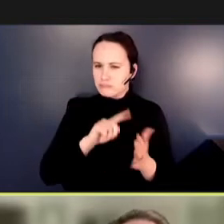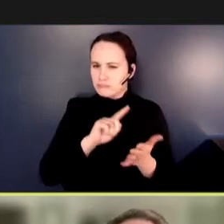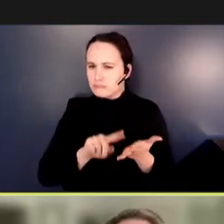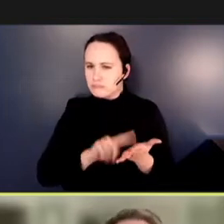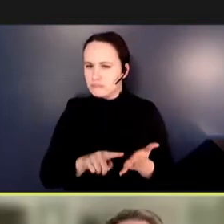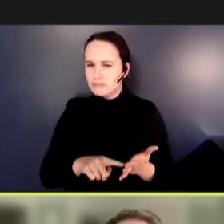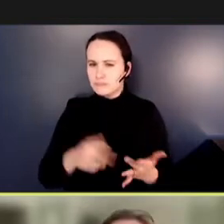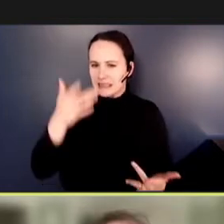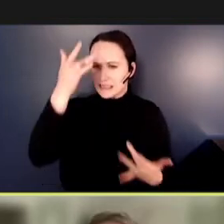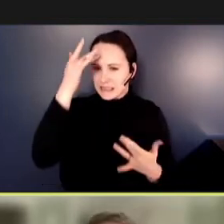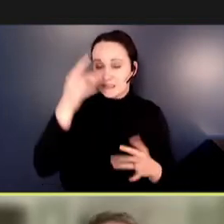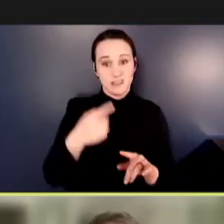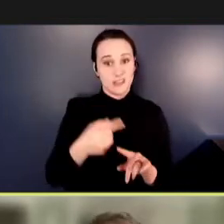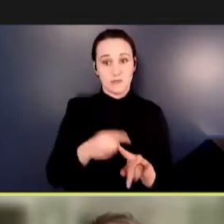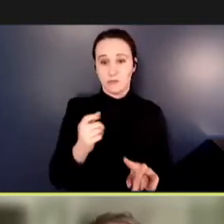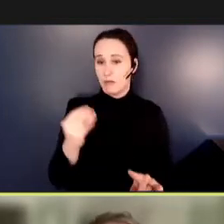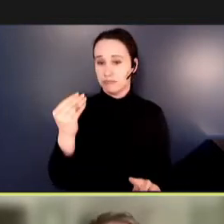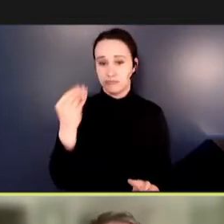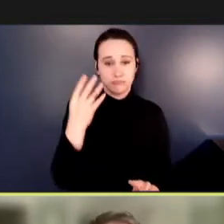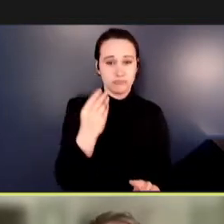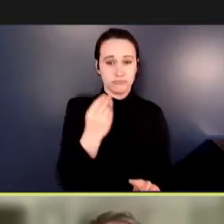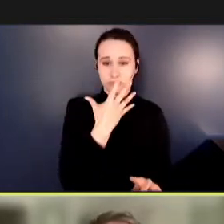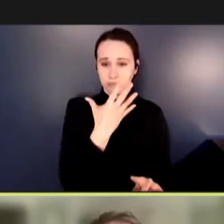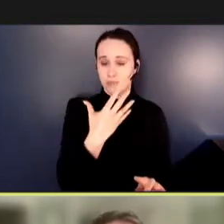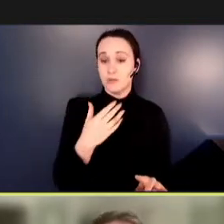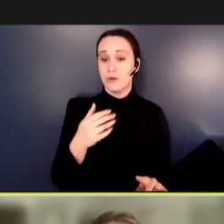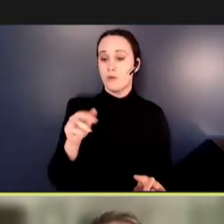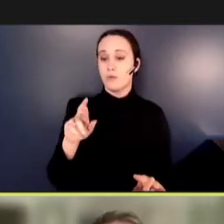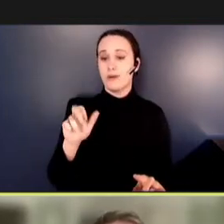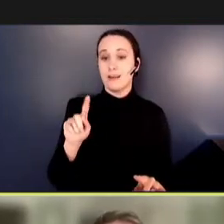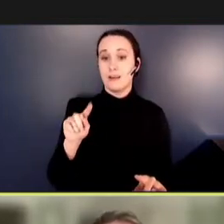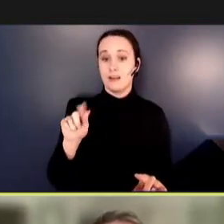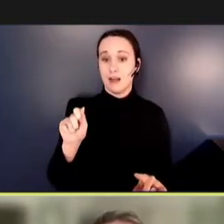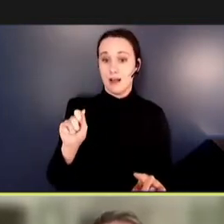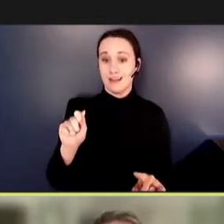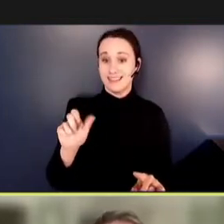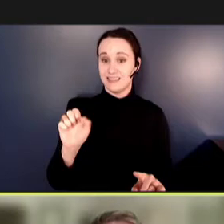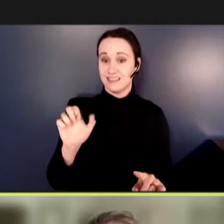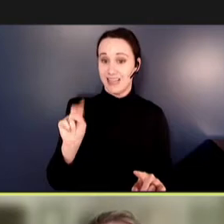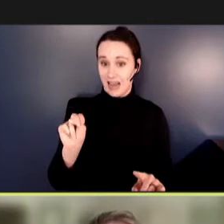degree of accuracy. So, the retina scan is able to predict kidney disease, Alzheimer,